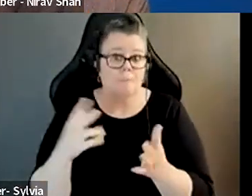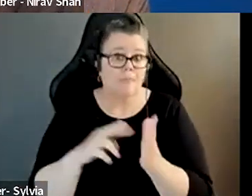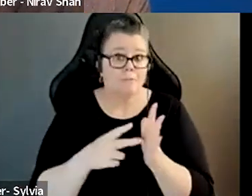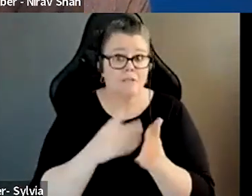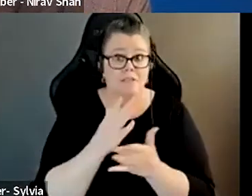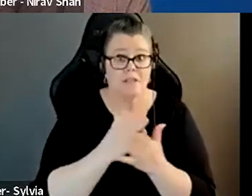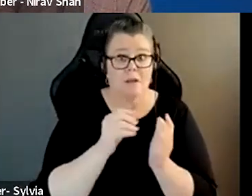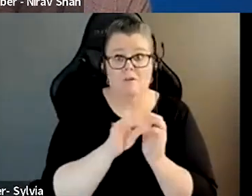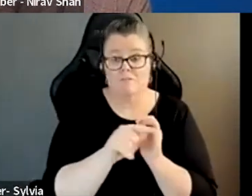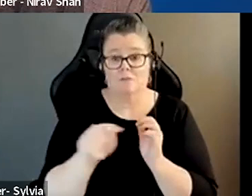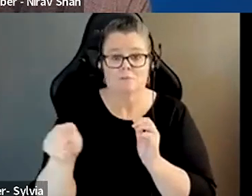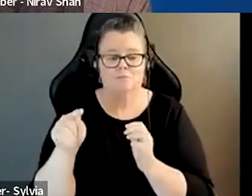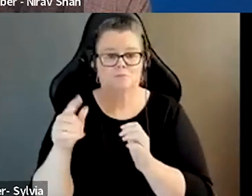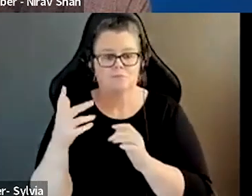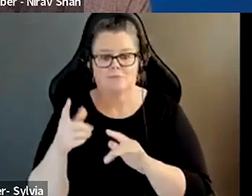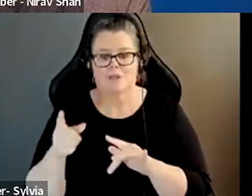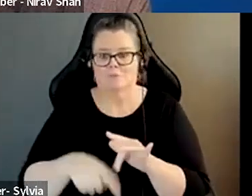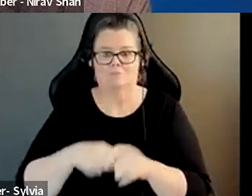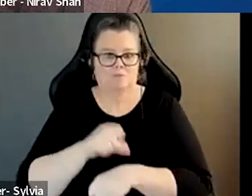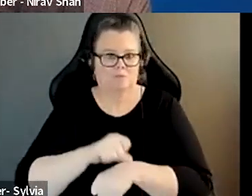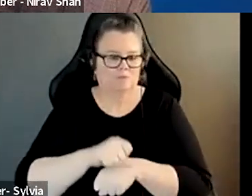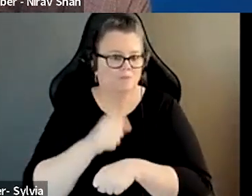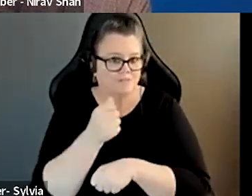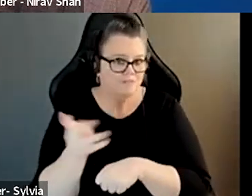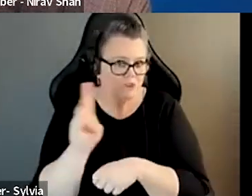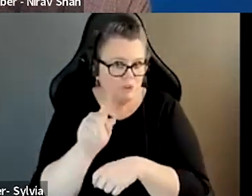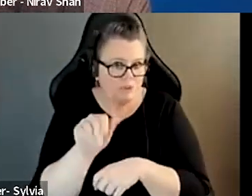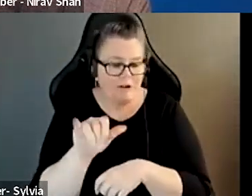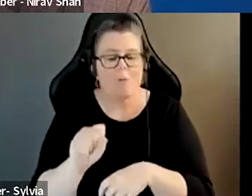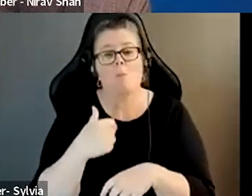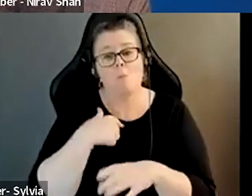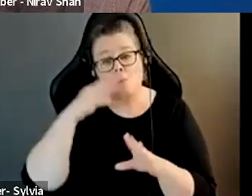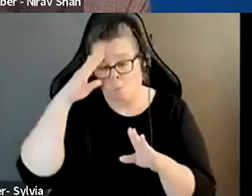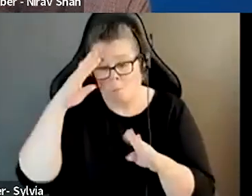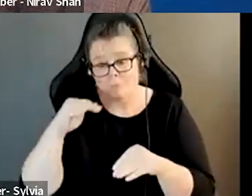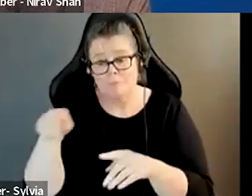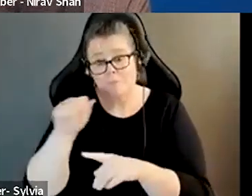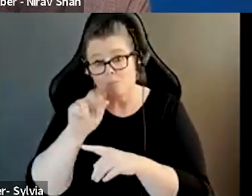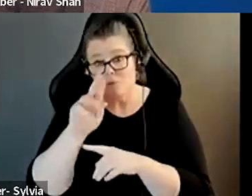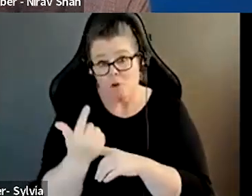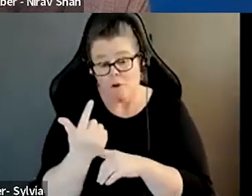We anticipate that at the August meeting, we will hear updates